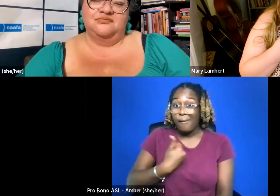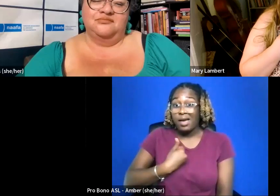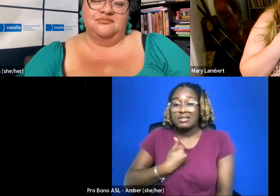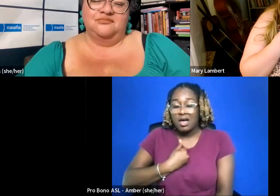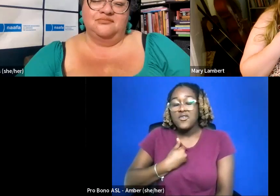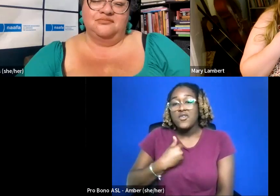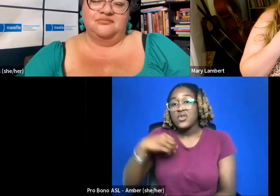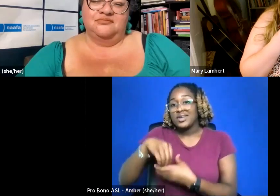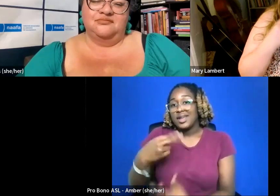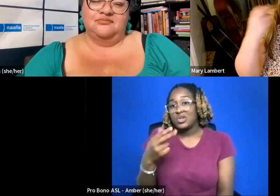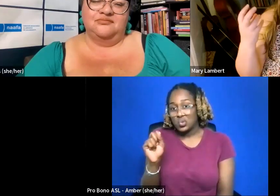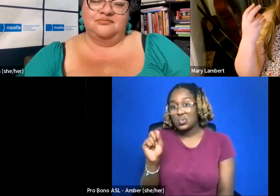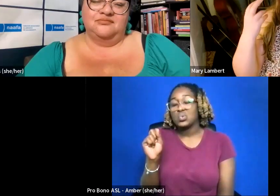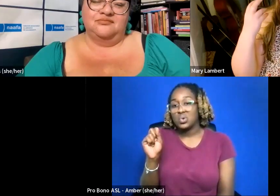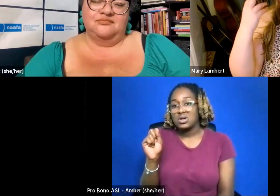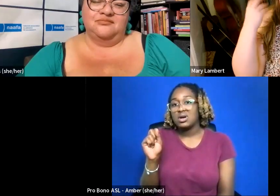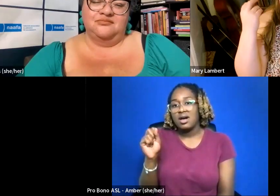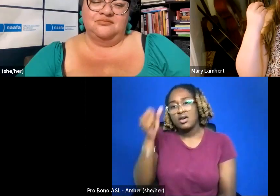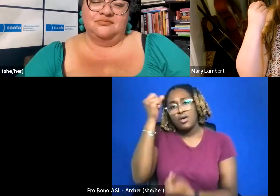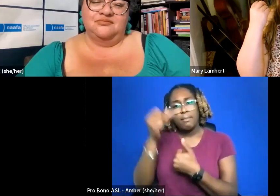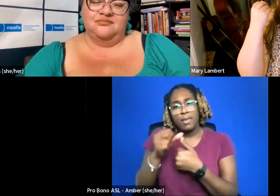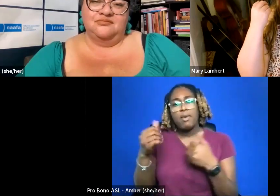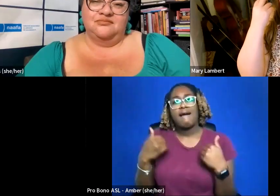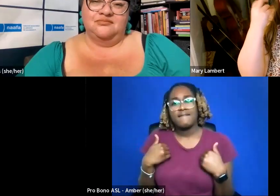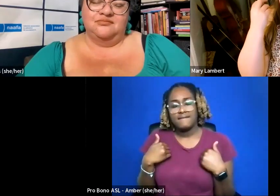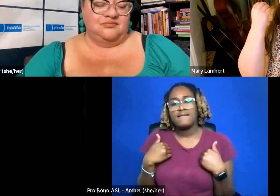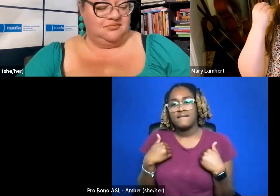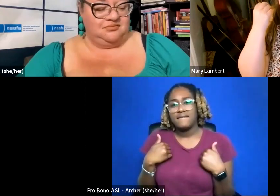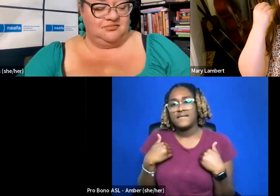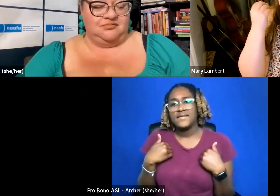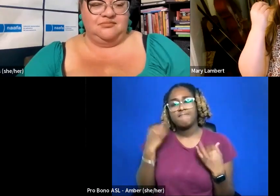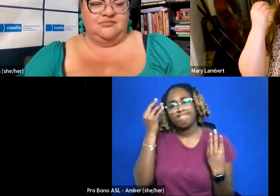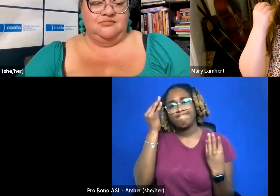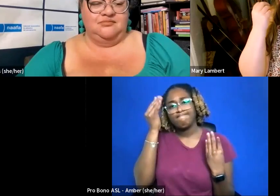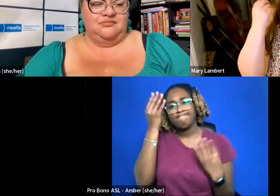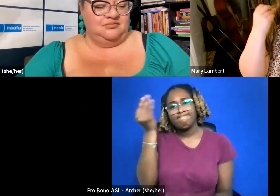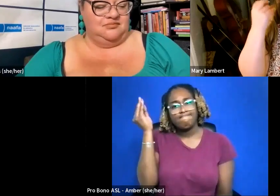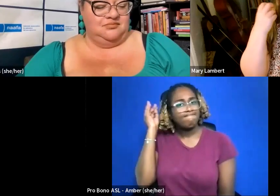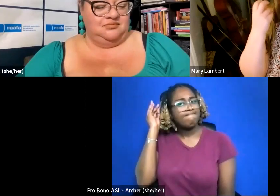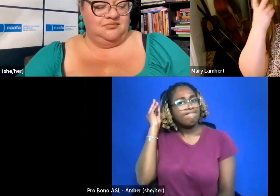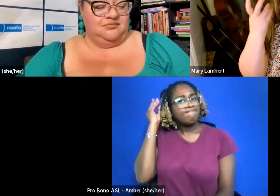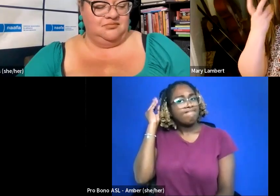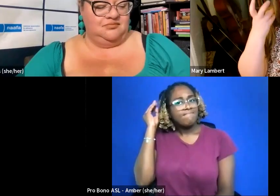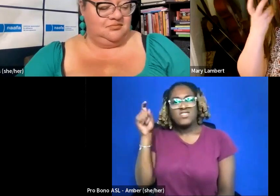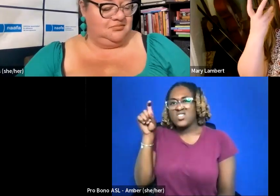and and I remember having this thought in the back of my head, like, you have to stick around, like,